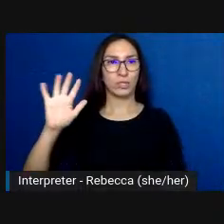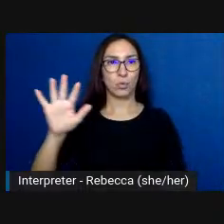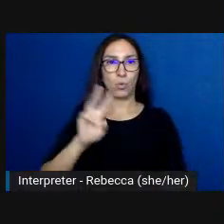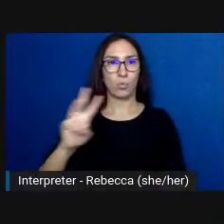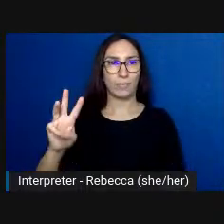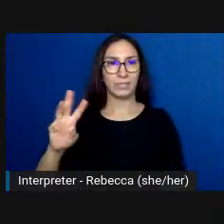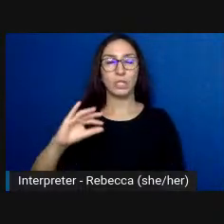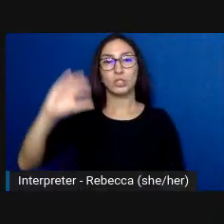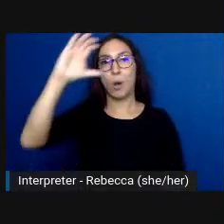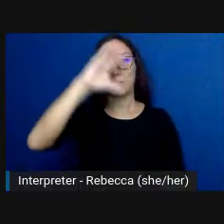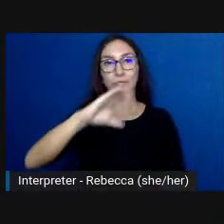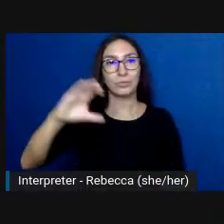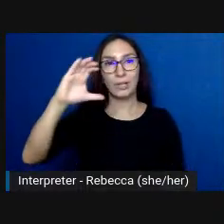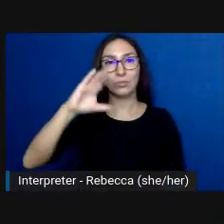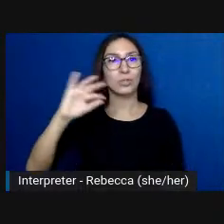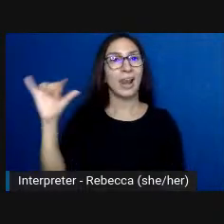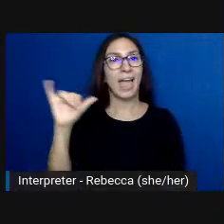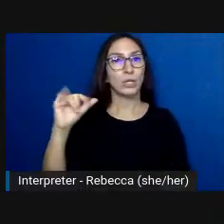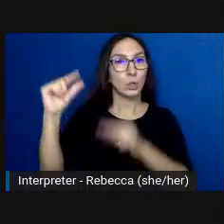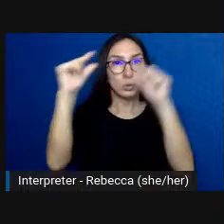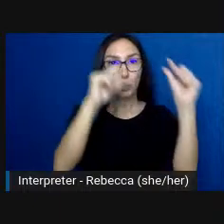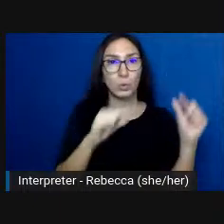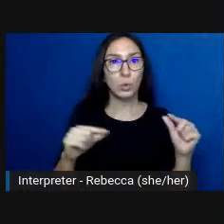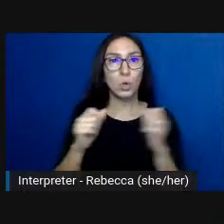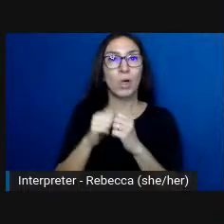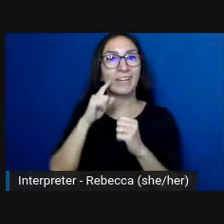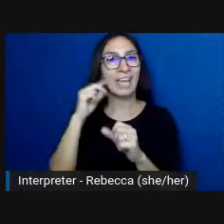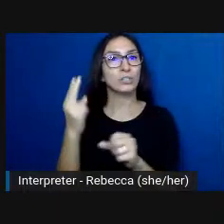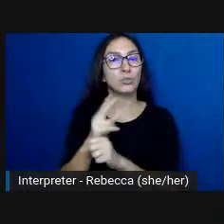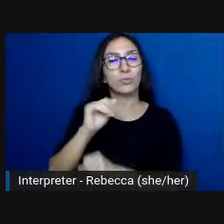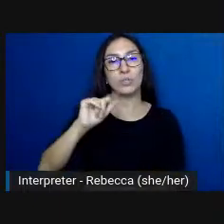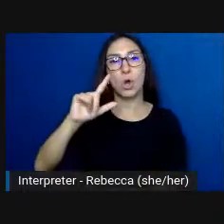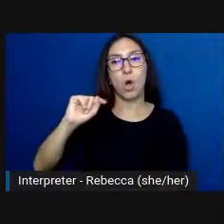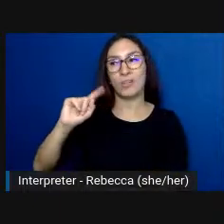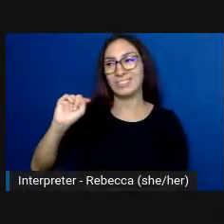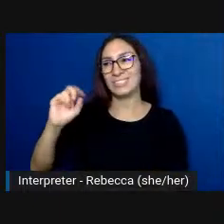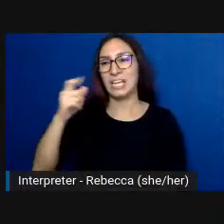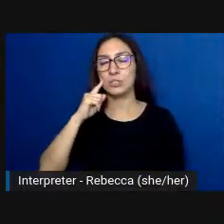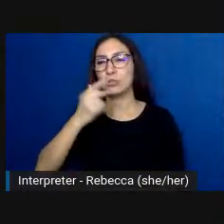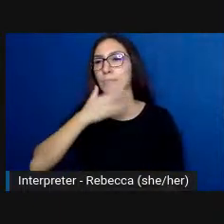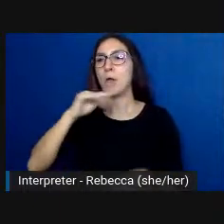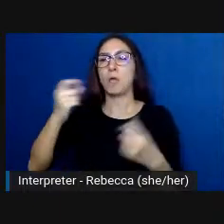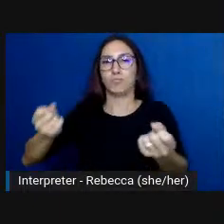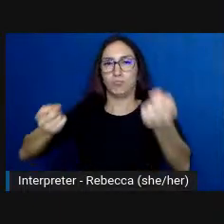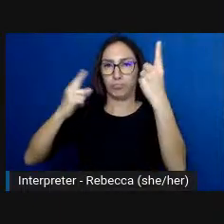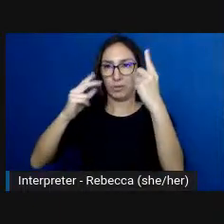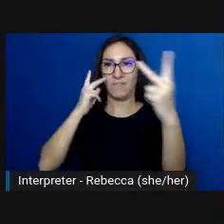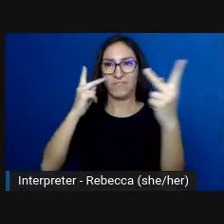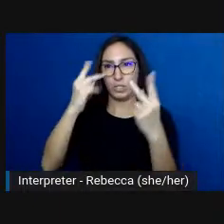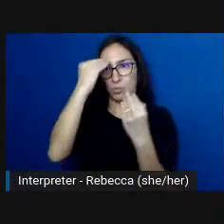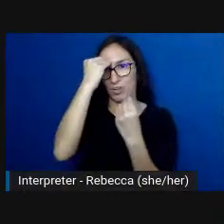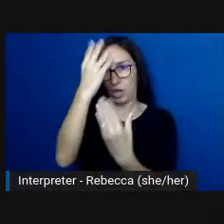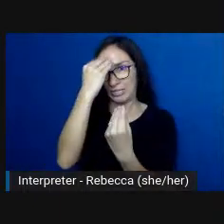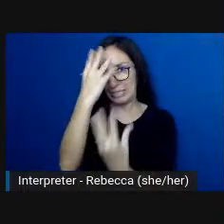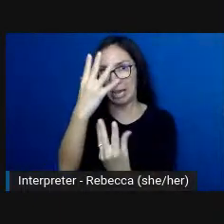(1) It allows search engines to rank your site. Browsers like Google use